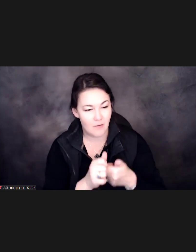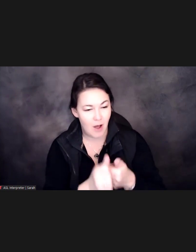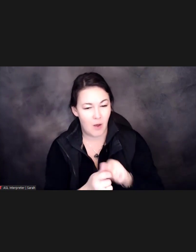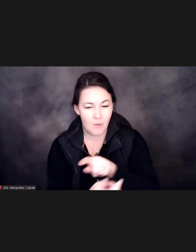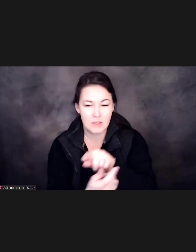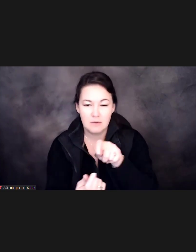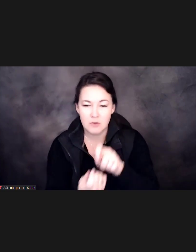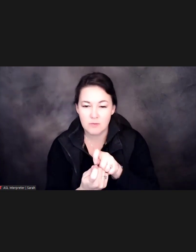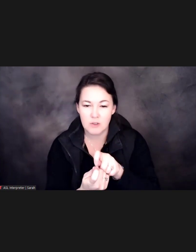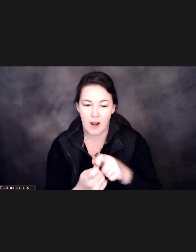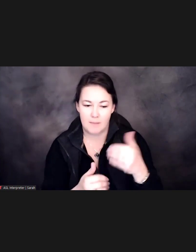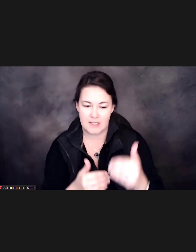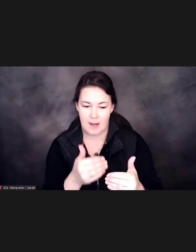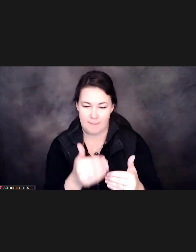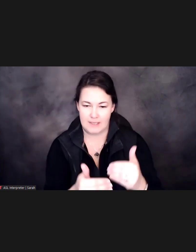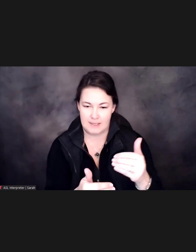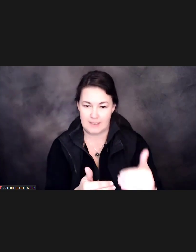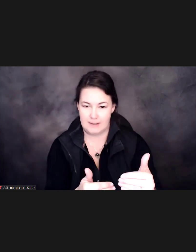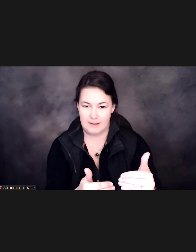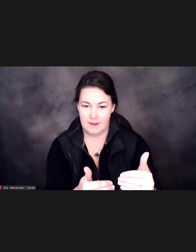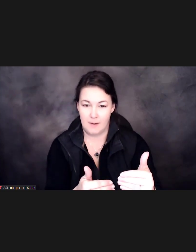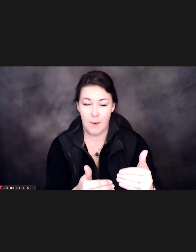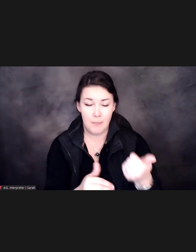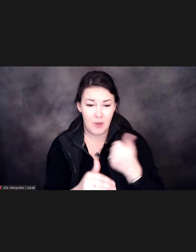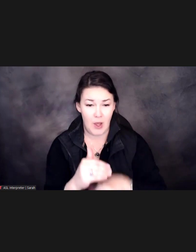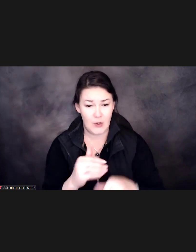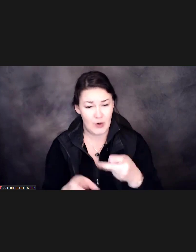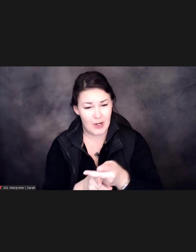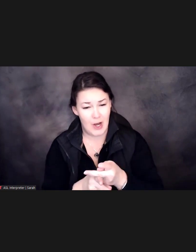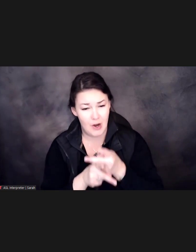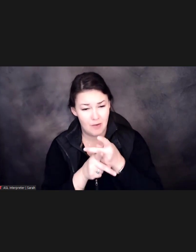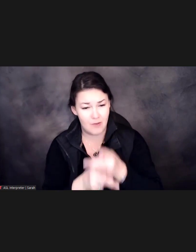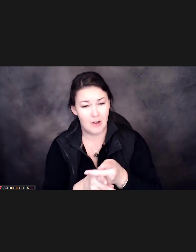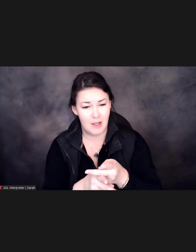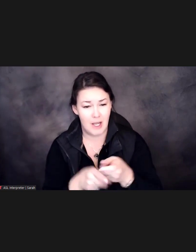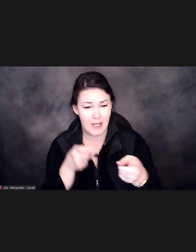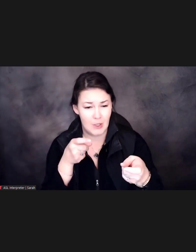according to a prescribed set of steps under carefully controlled